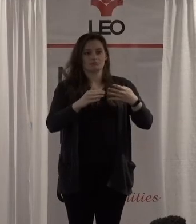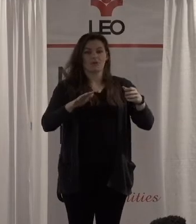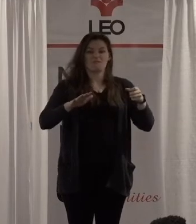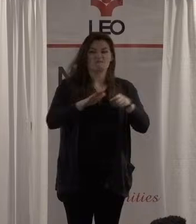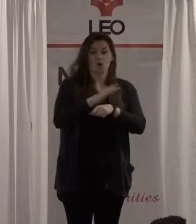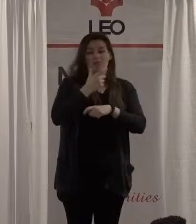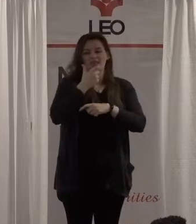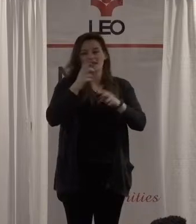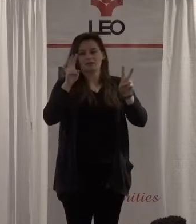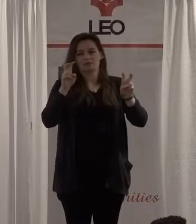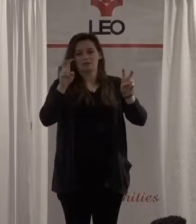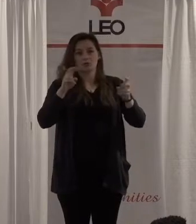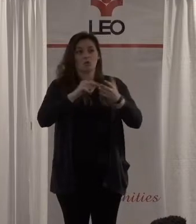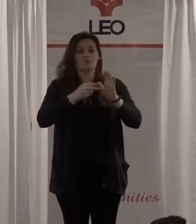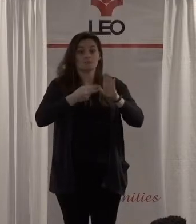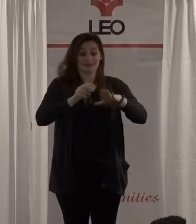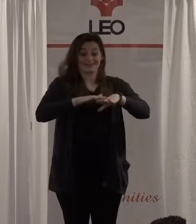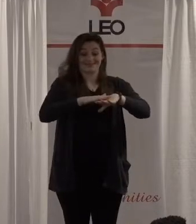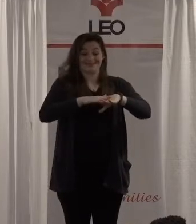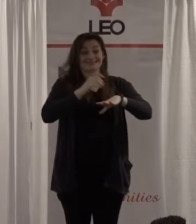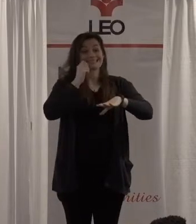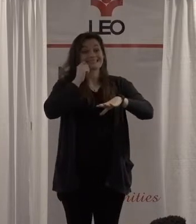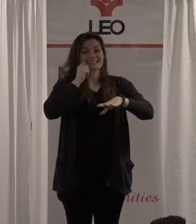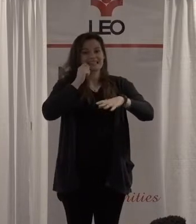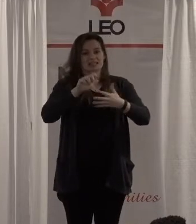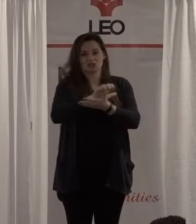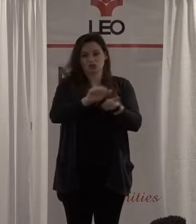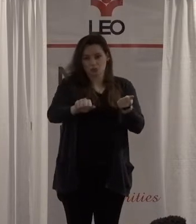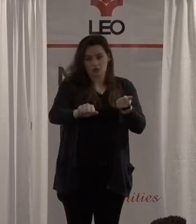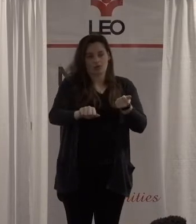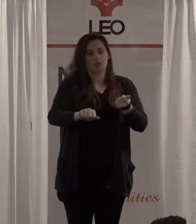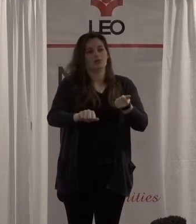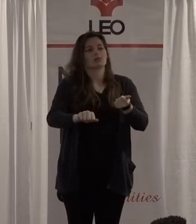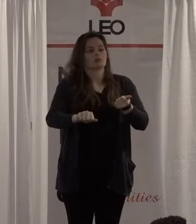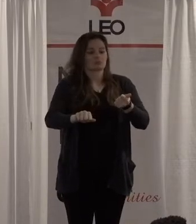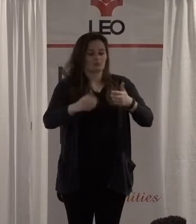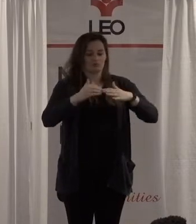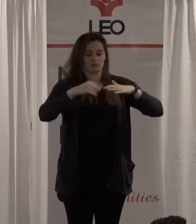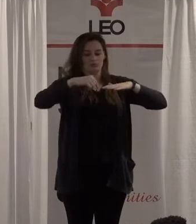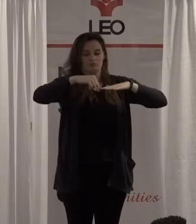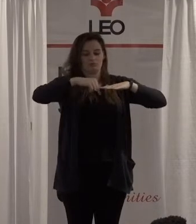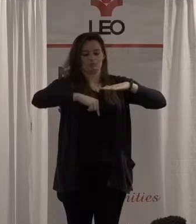DESTROYS THE TOP LAYER OF THE SKIN AND THE UNDERLYING DERMIS,